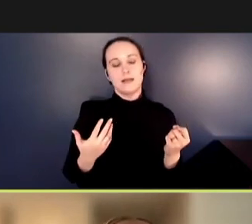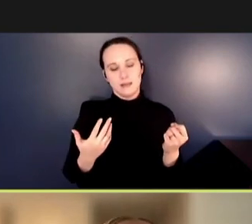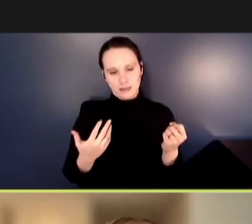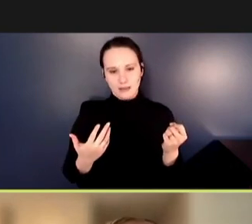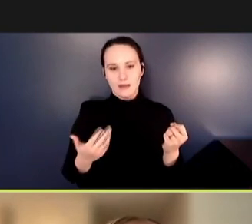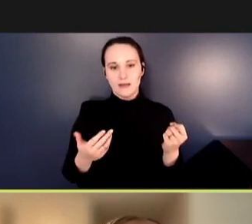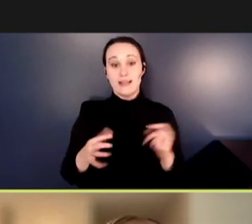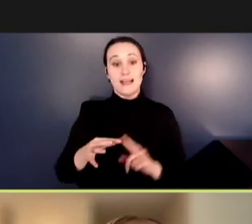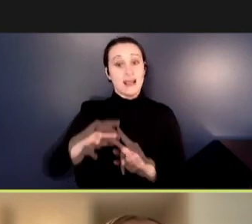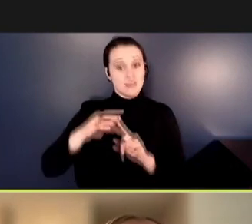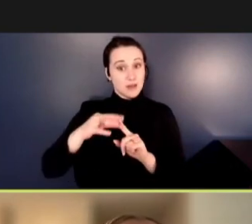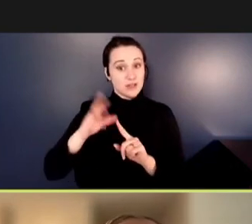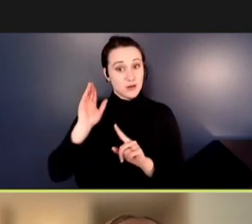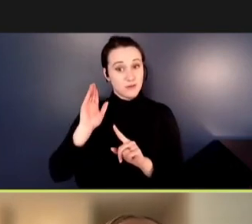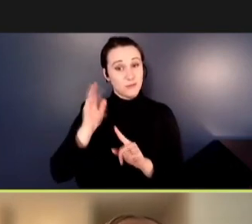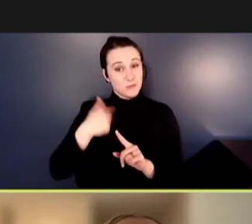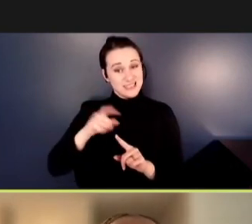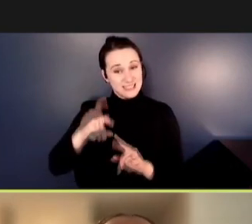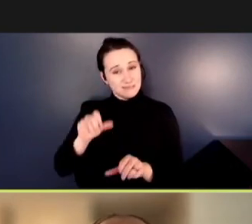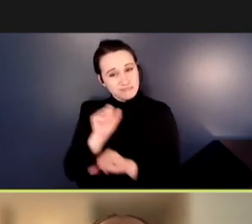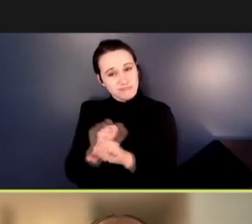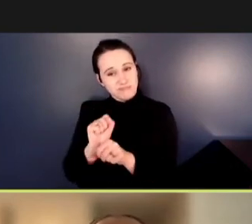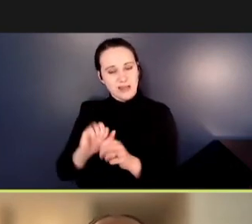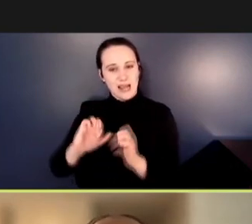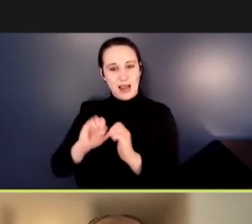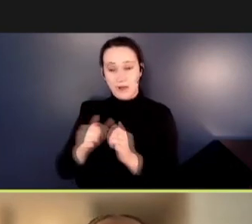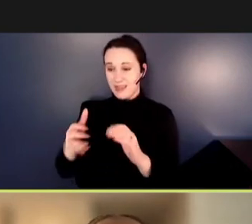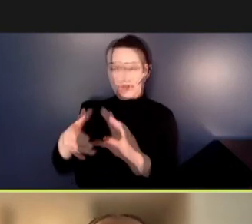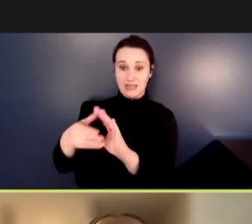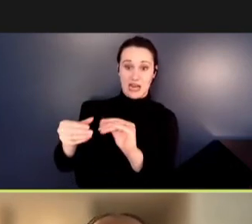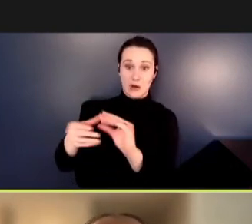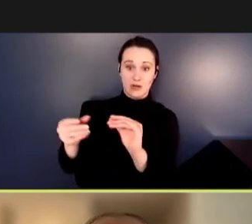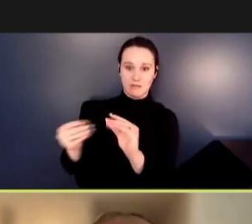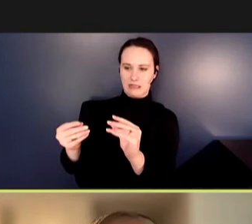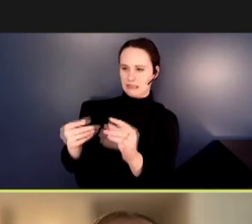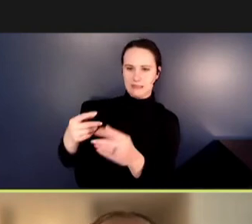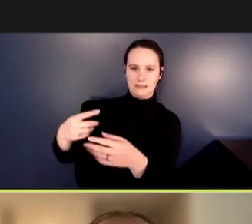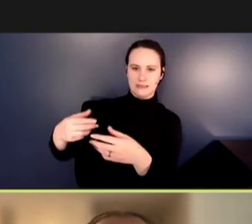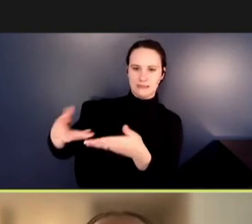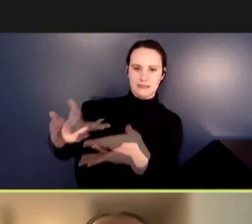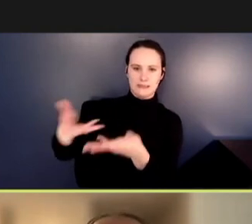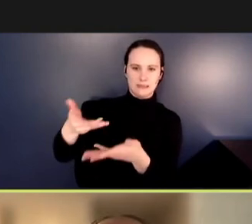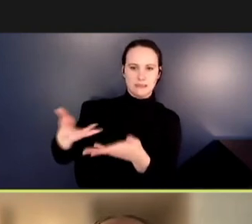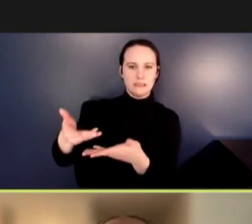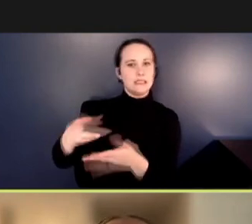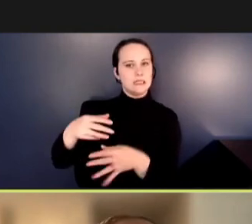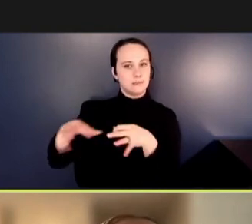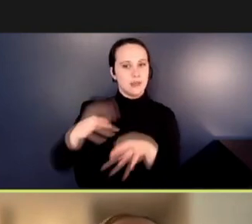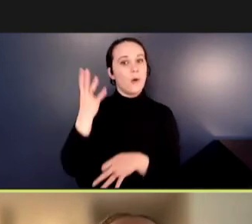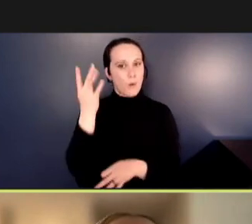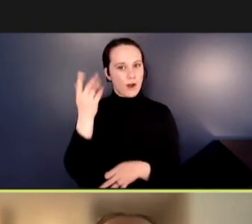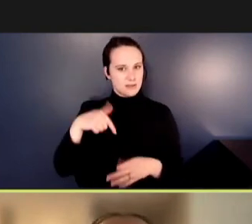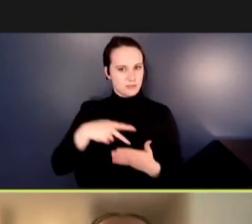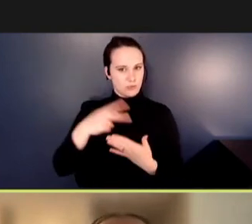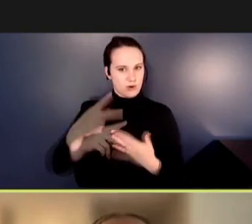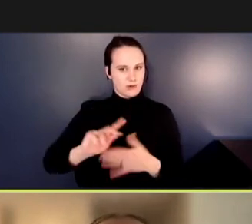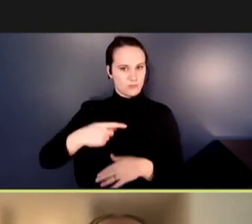building narrative and explaining why this program is needed. It -- providers are trusted and expert